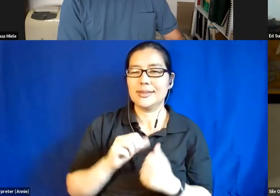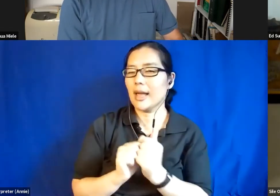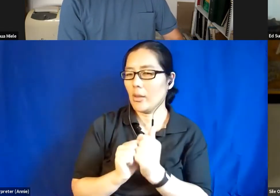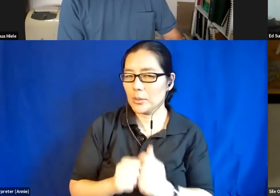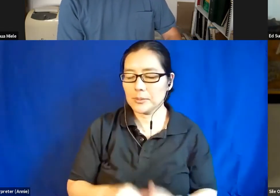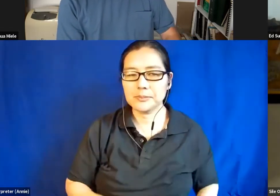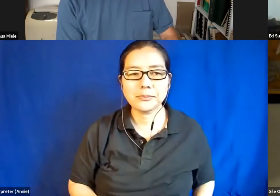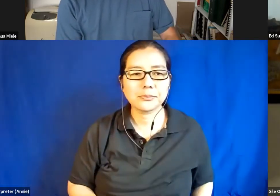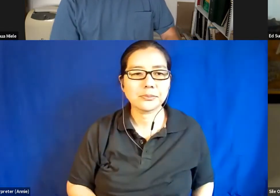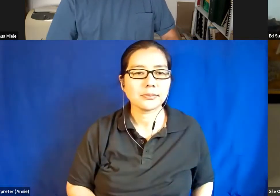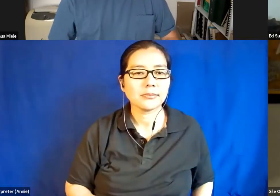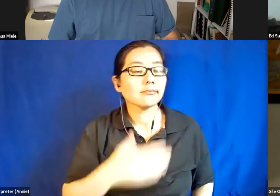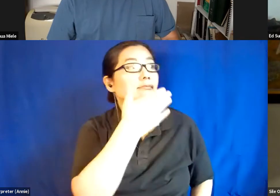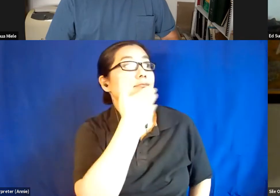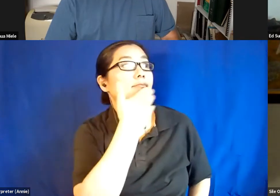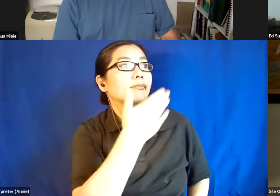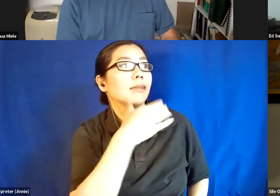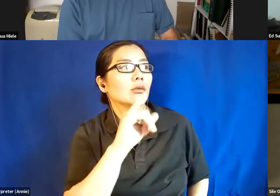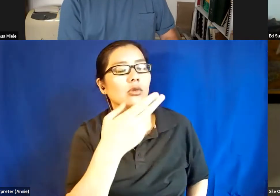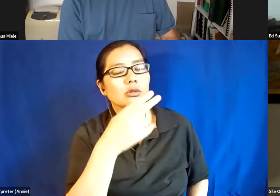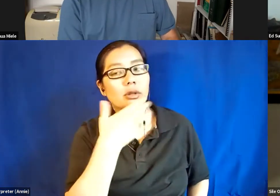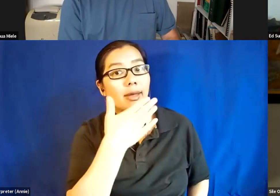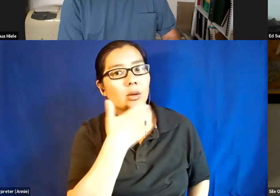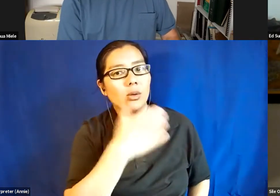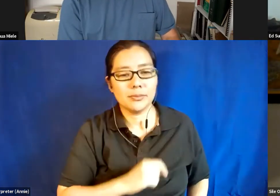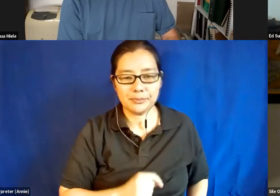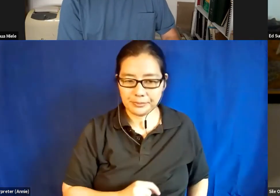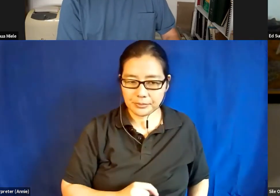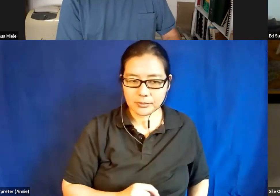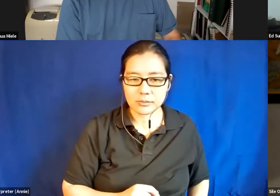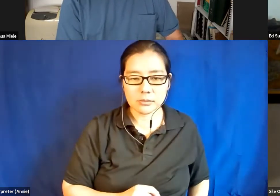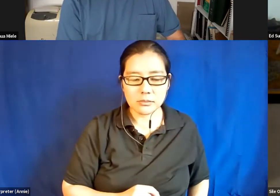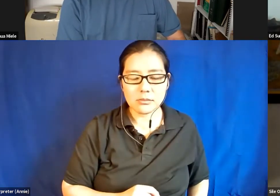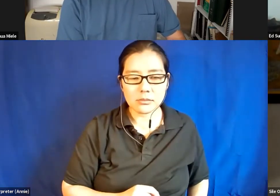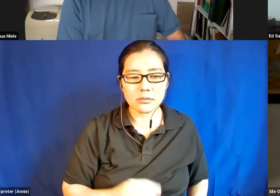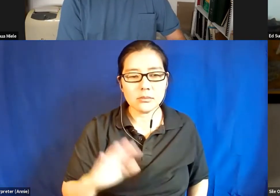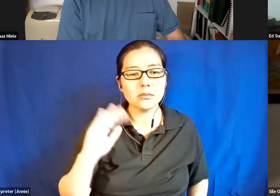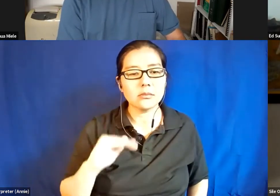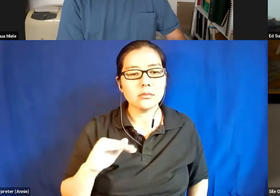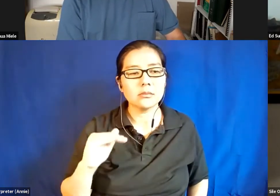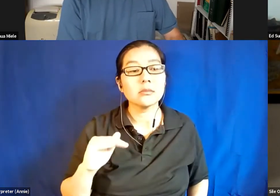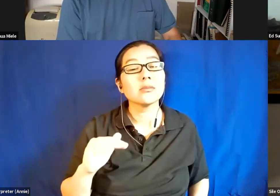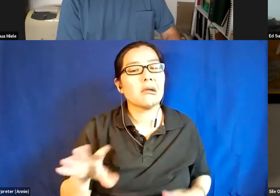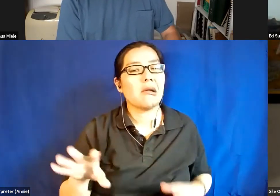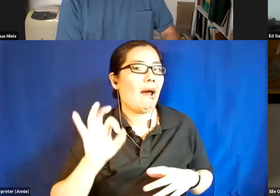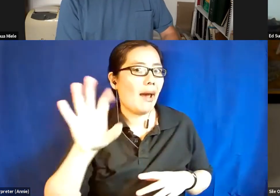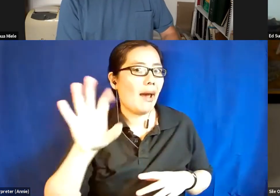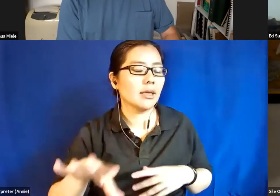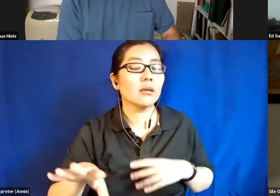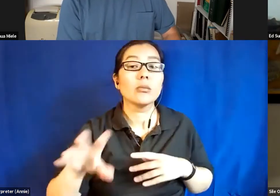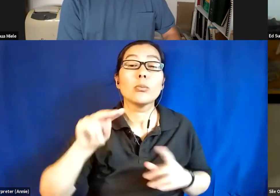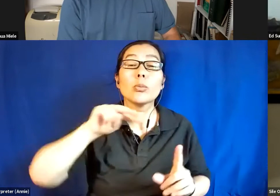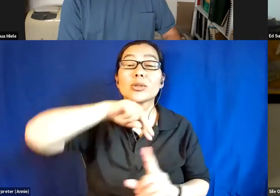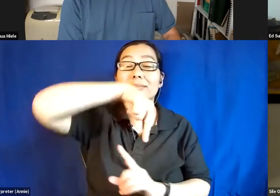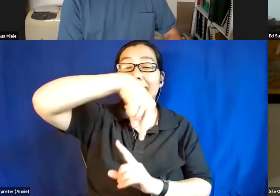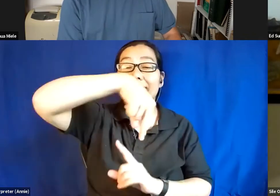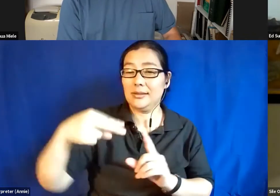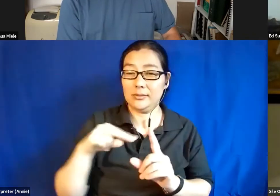And I'll just also throw in that there are things like perspective that make while a blind